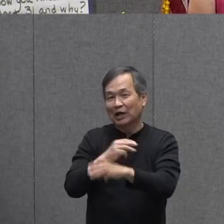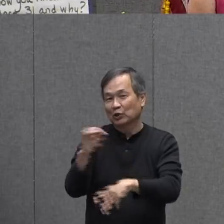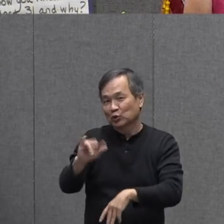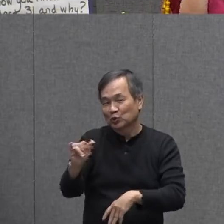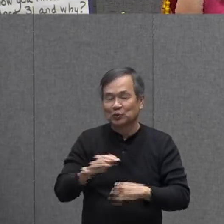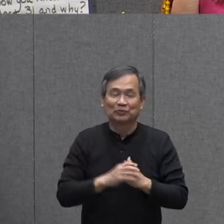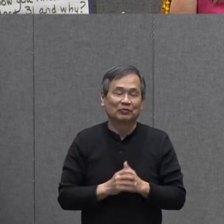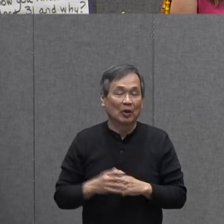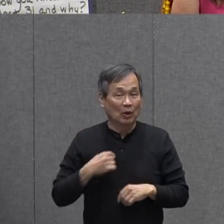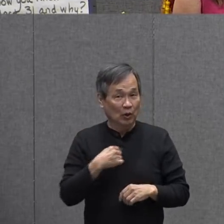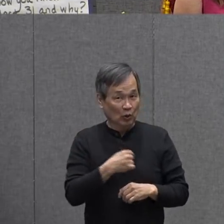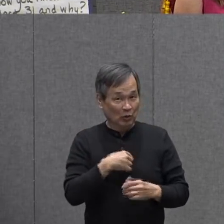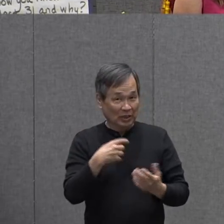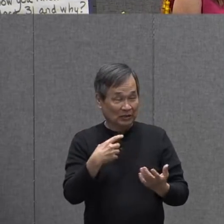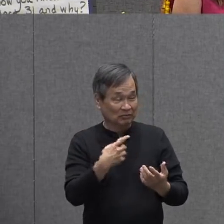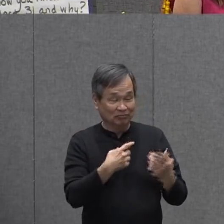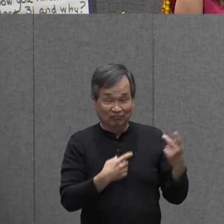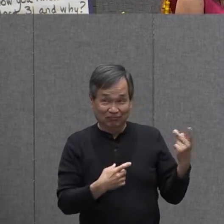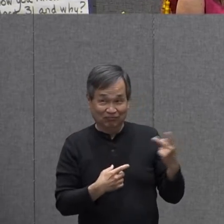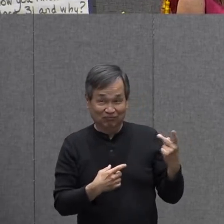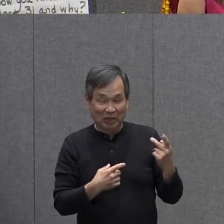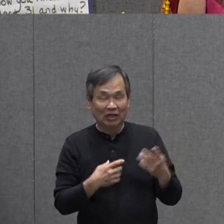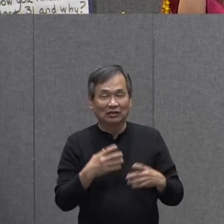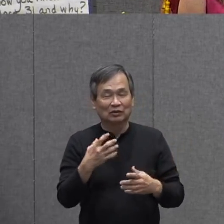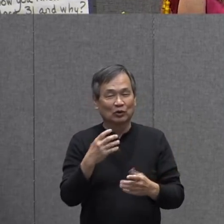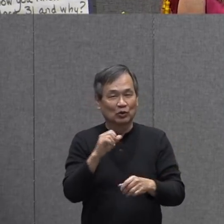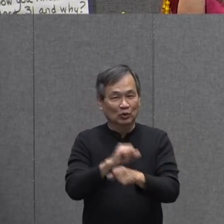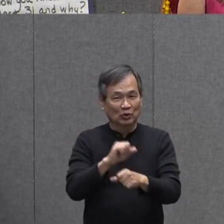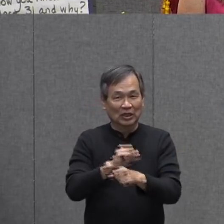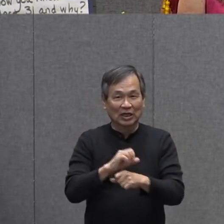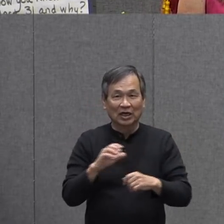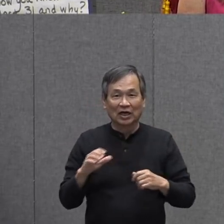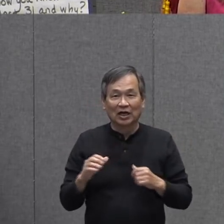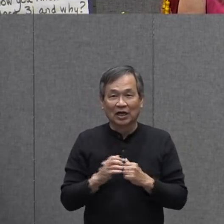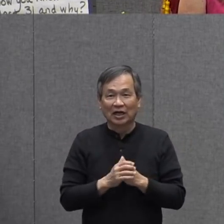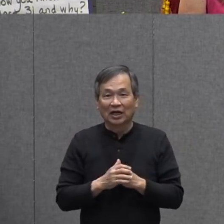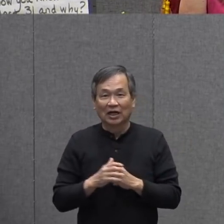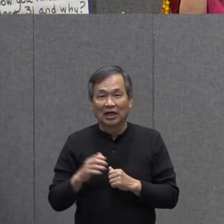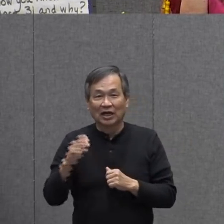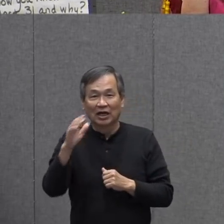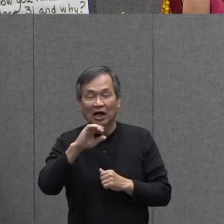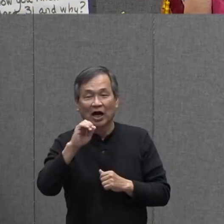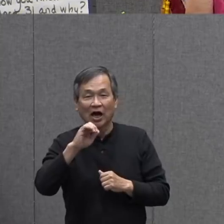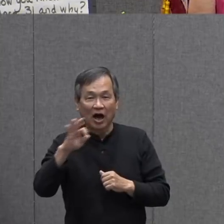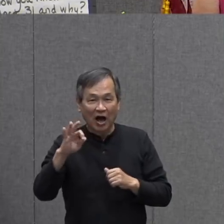And we're gonna work together today on an activity called off decade counting.